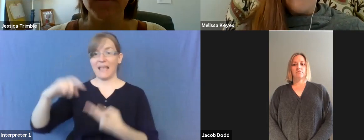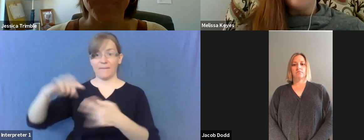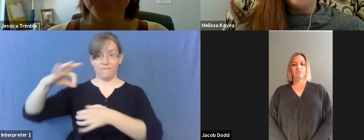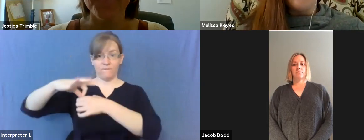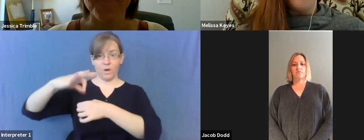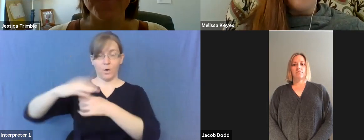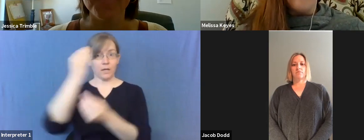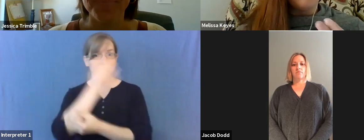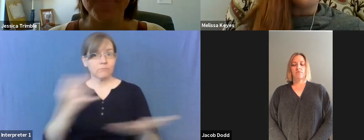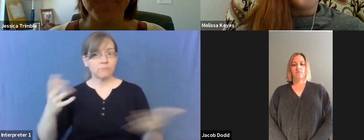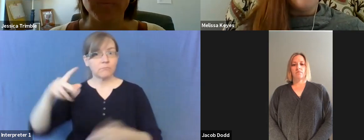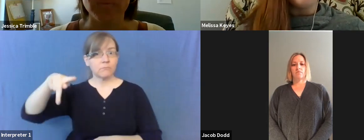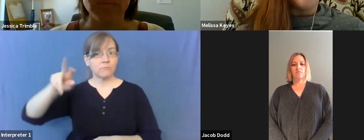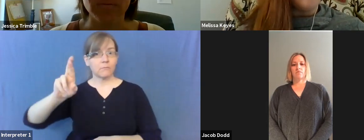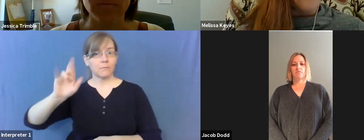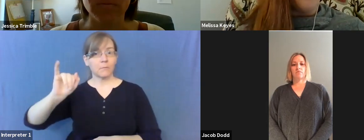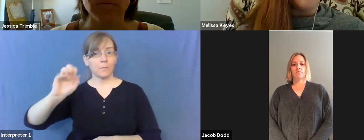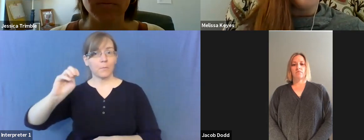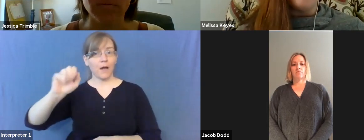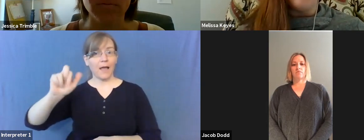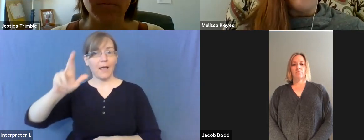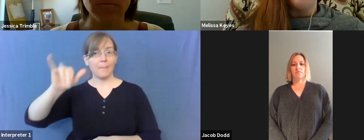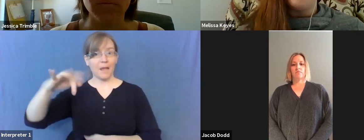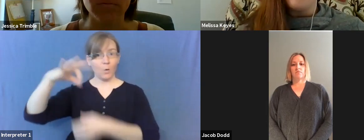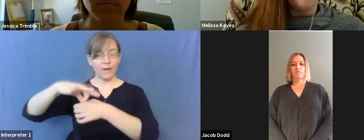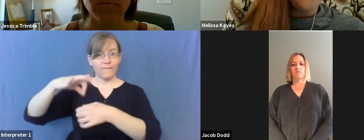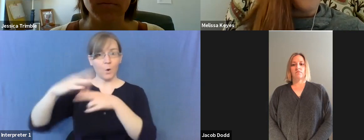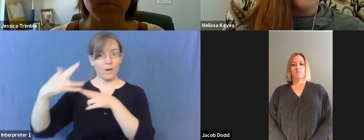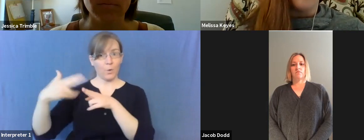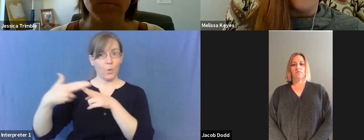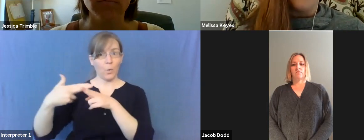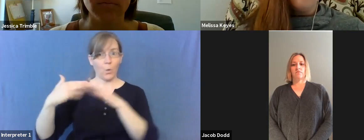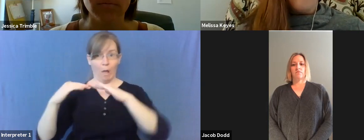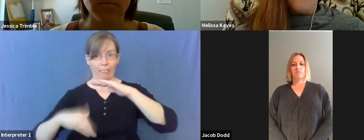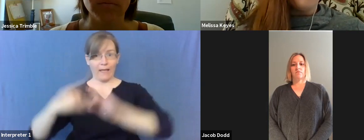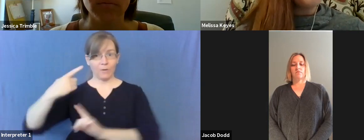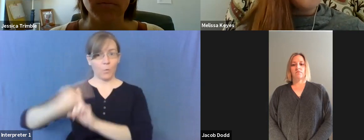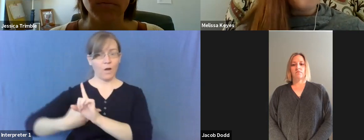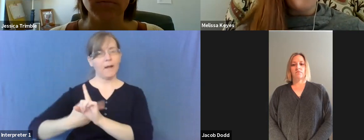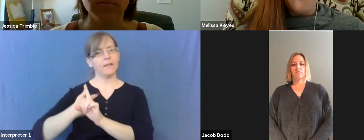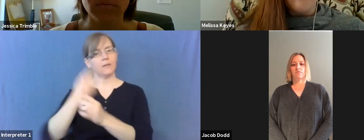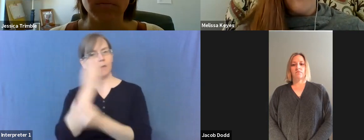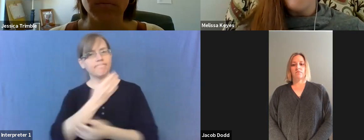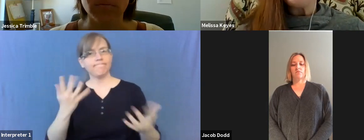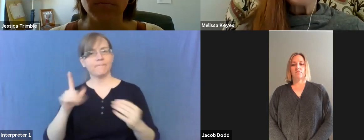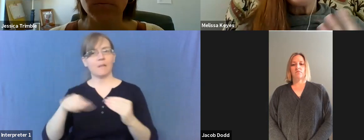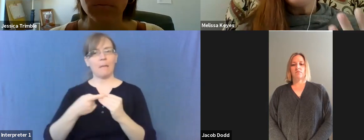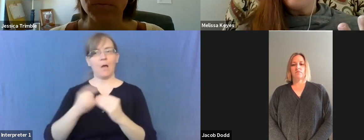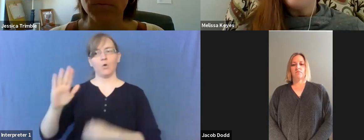And so trying to get information out there to people about what their options are for voting in that primary,